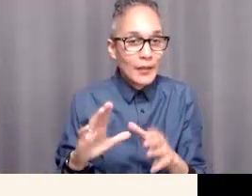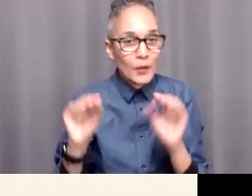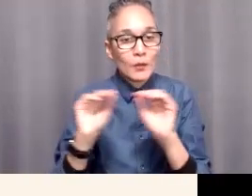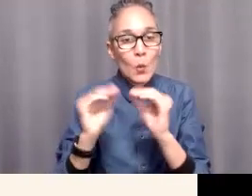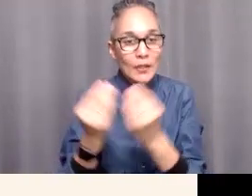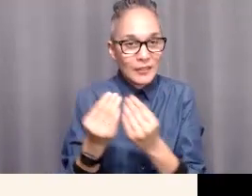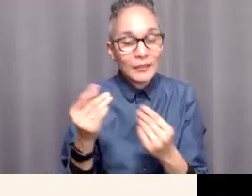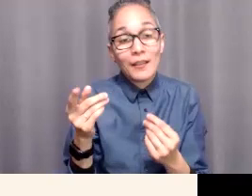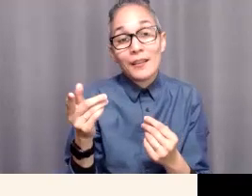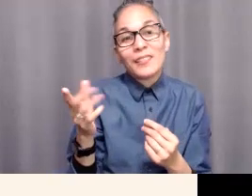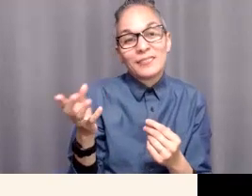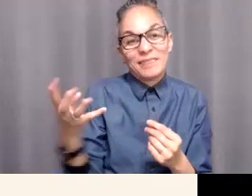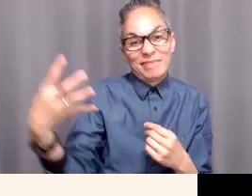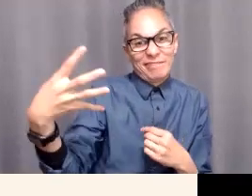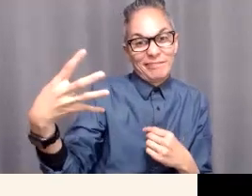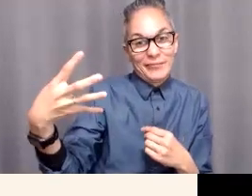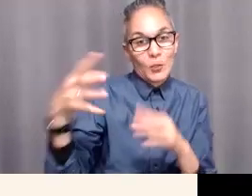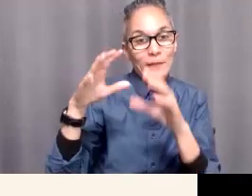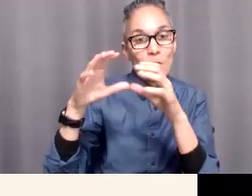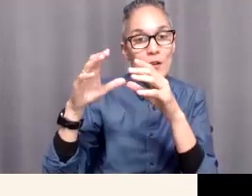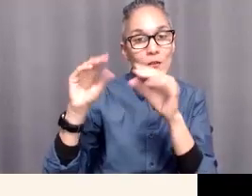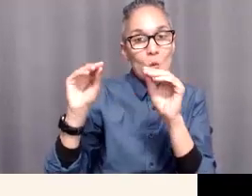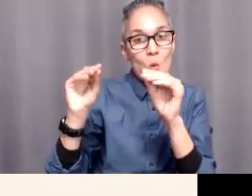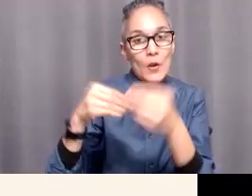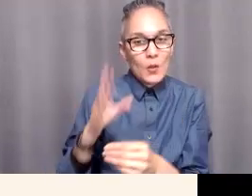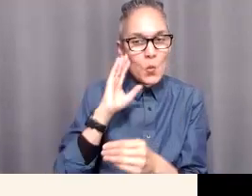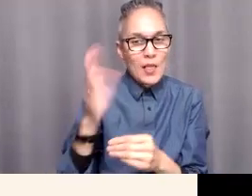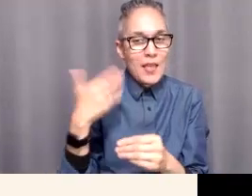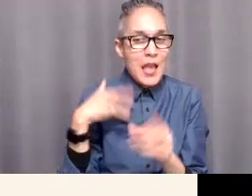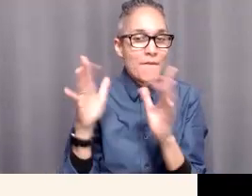So they are doing a, webinar next Tuesday.